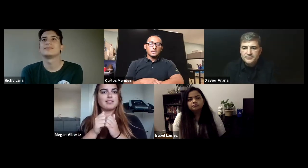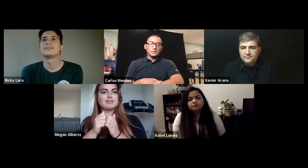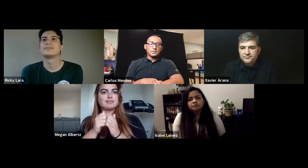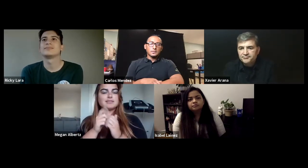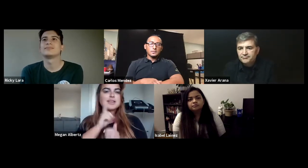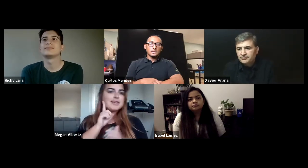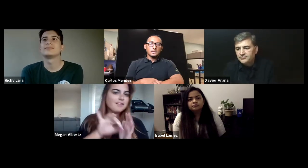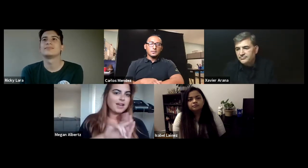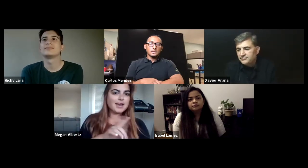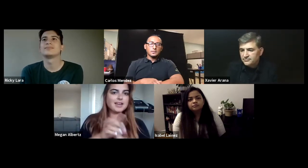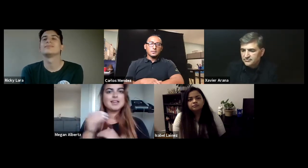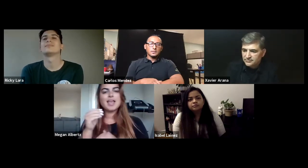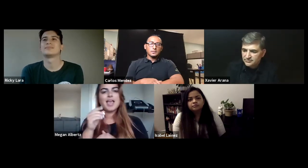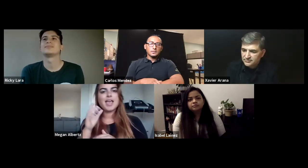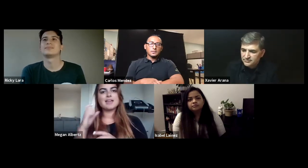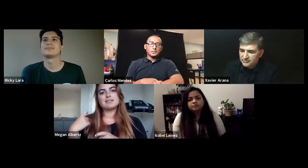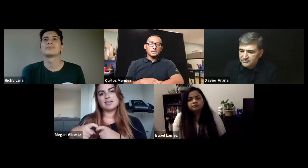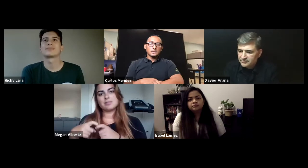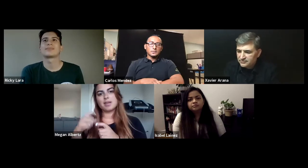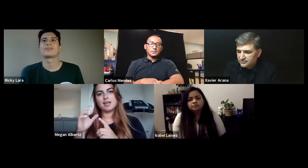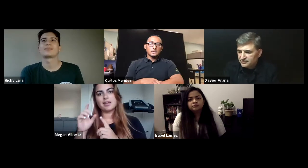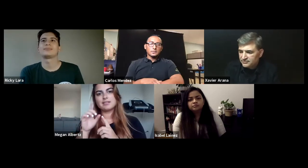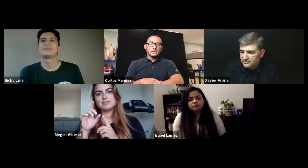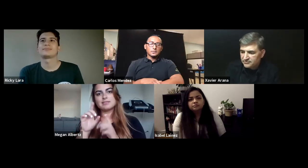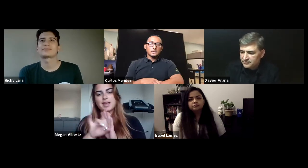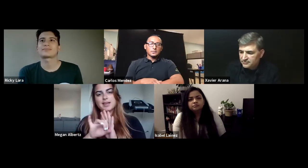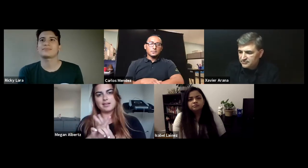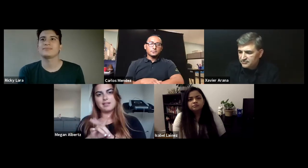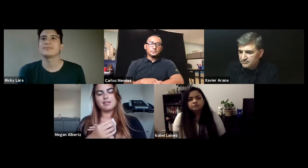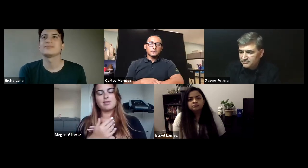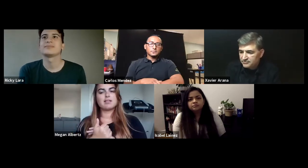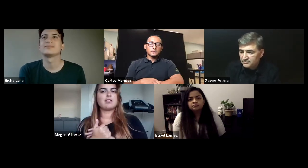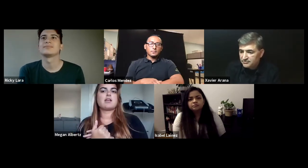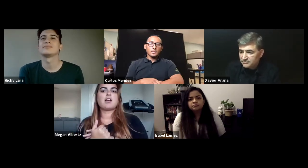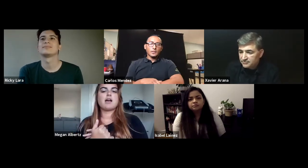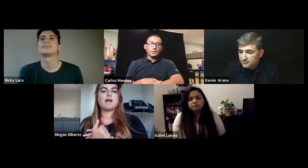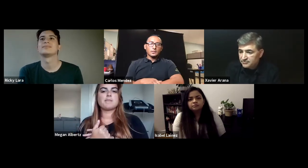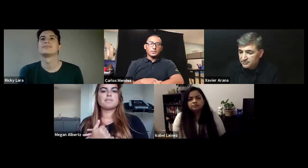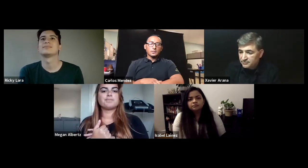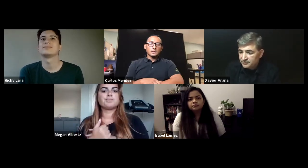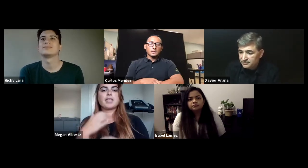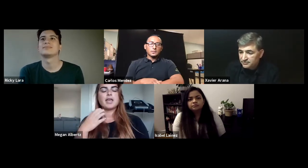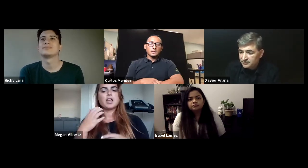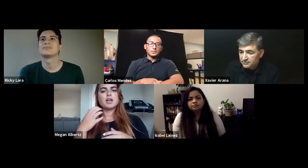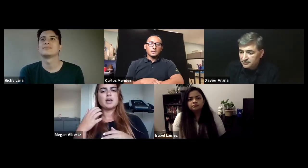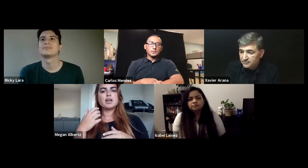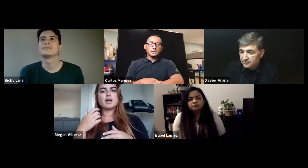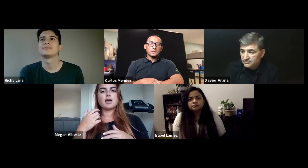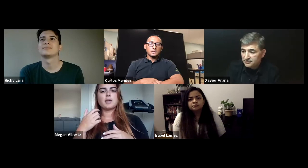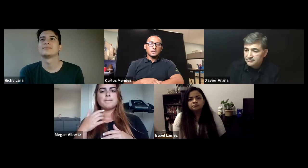I think I would have gotten more integrated with my deaf identity and my Hispanic identity.